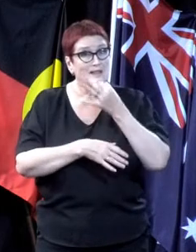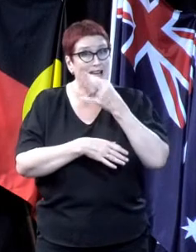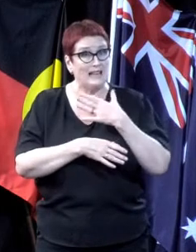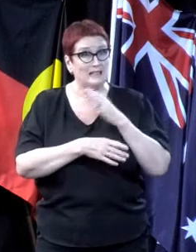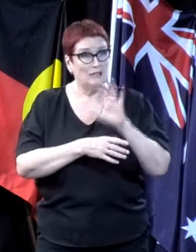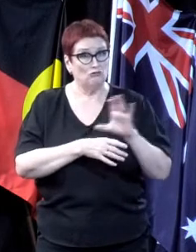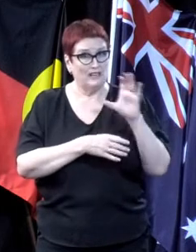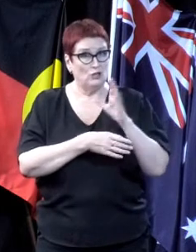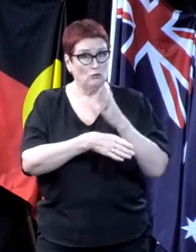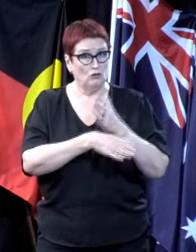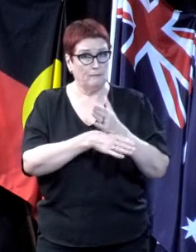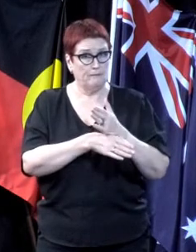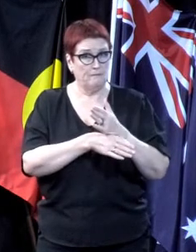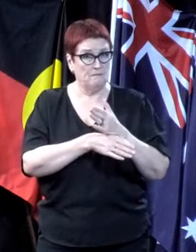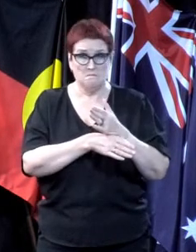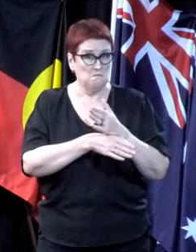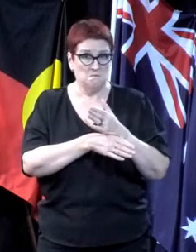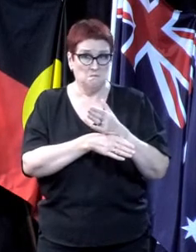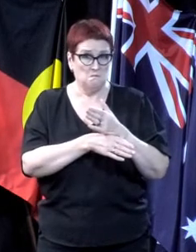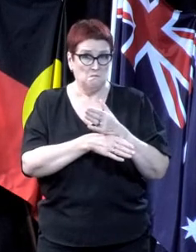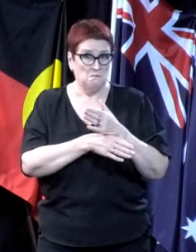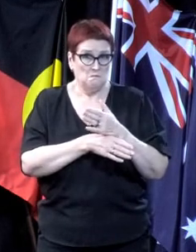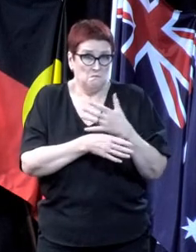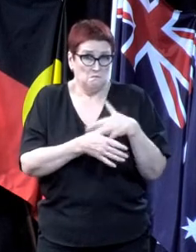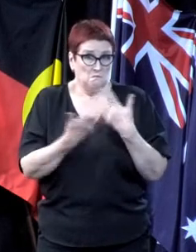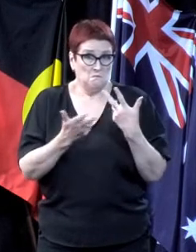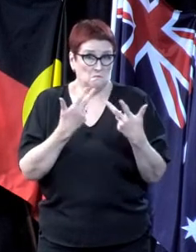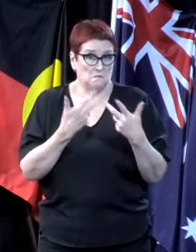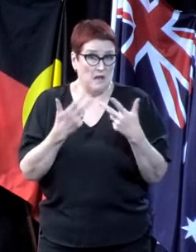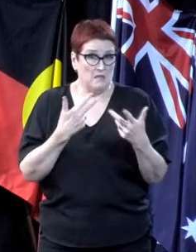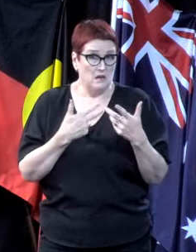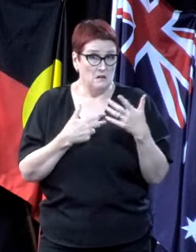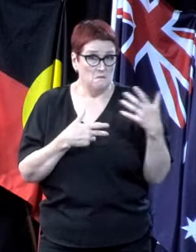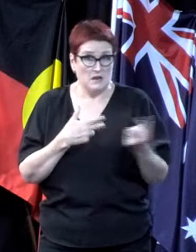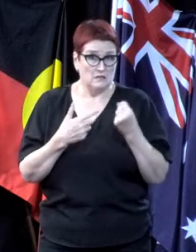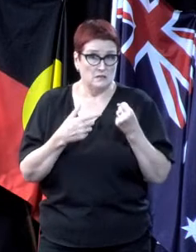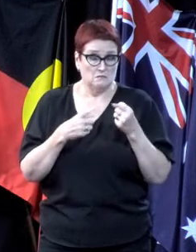Did you have any observations at your level in respect of any other mandate? No, no.